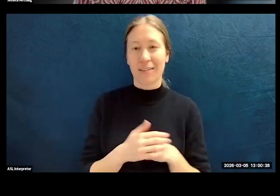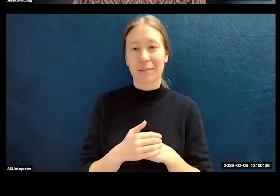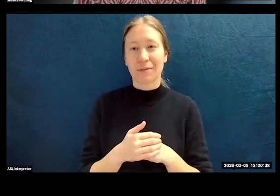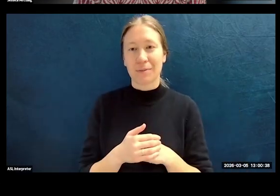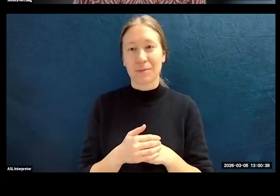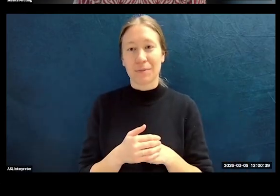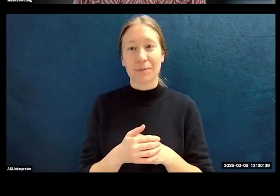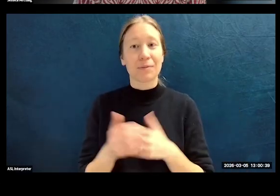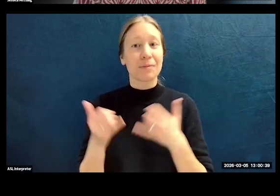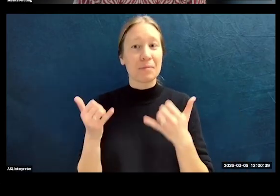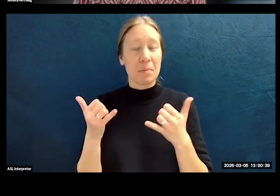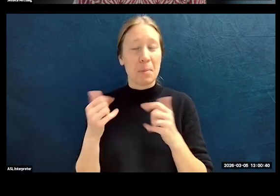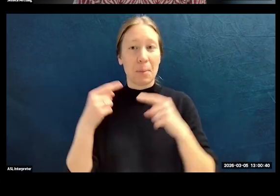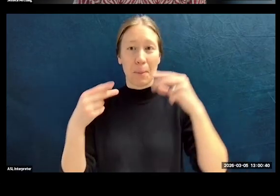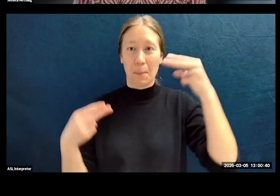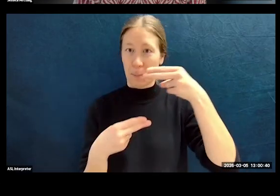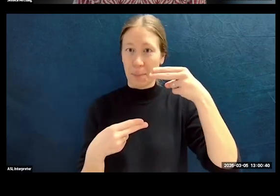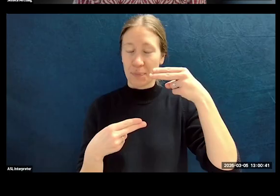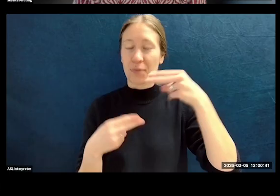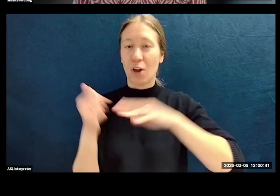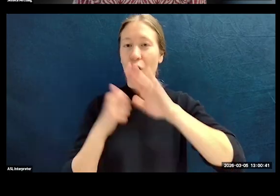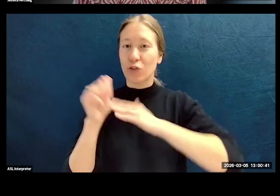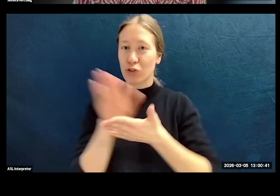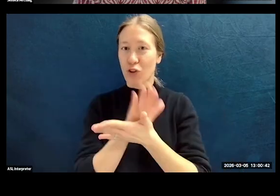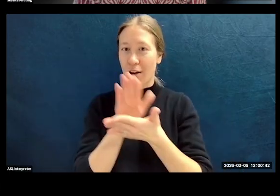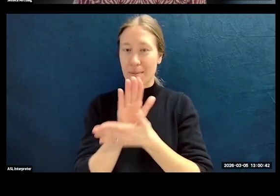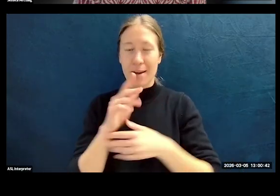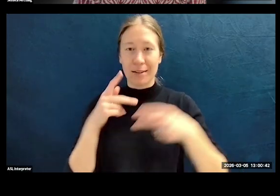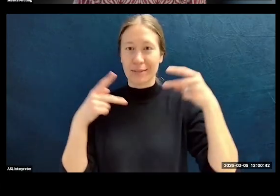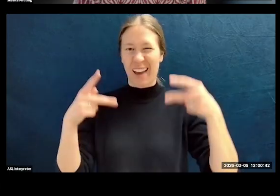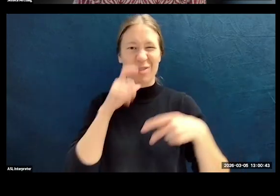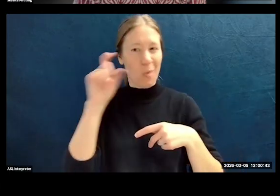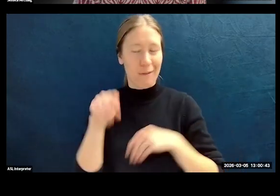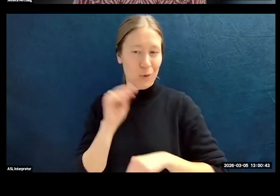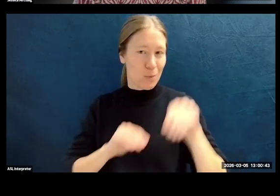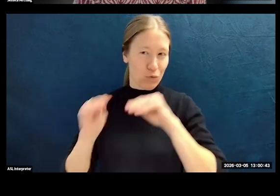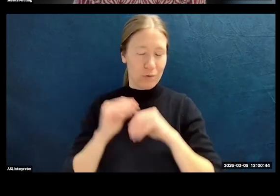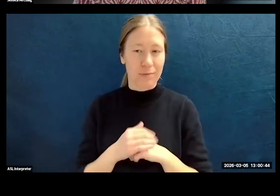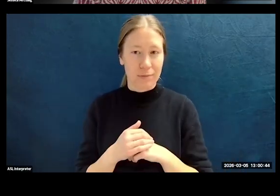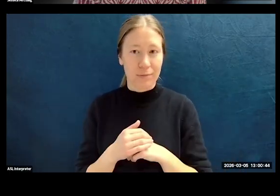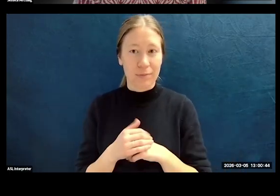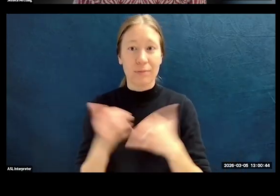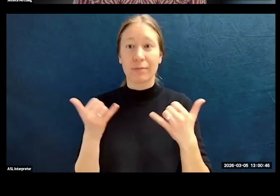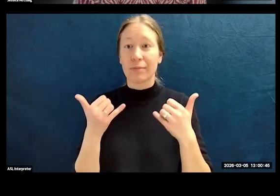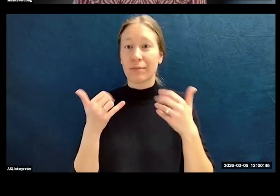It is also nested under our document tag so we don't need to move it. With the heading level 2 tag selected,